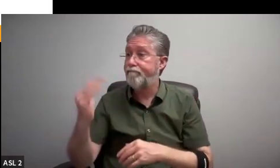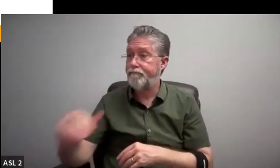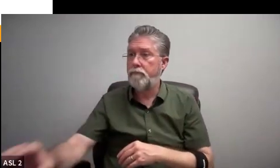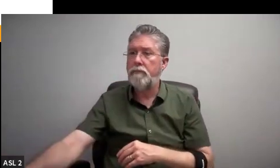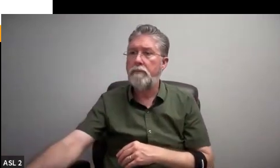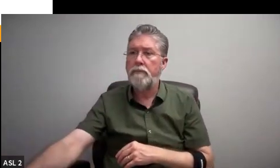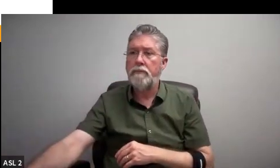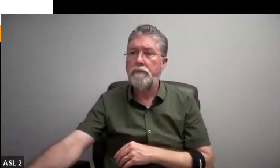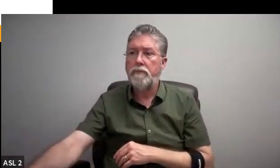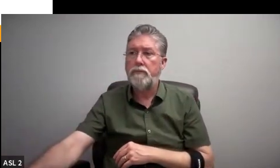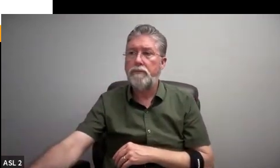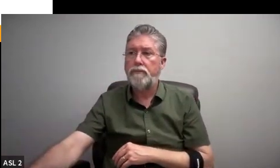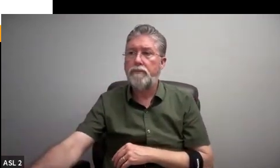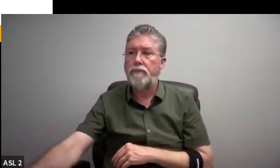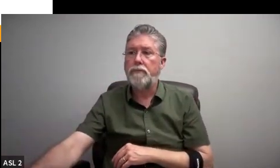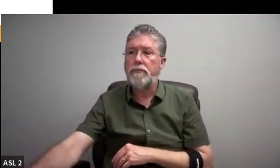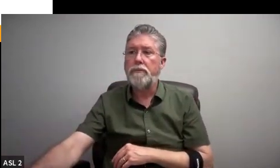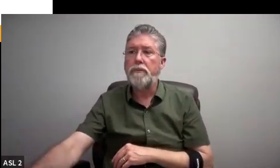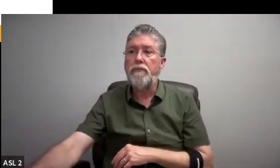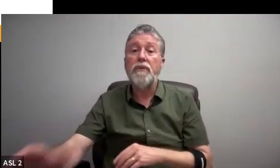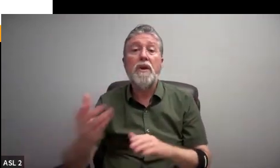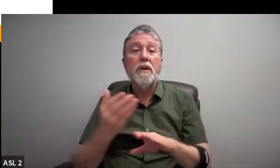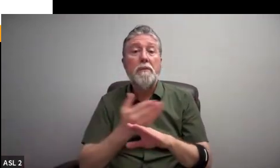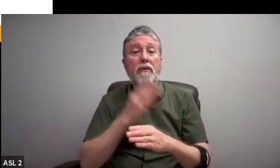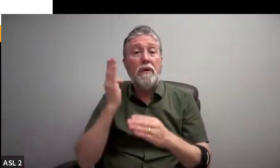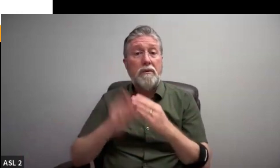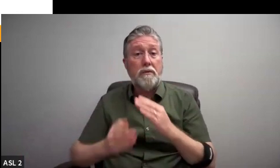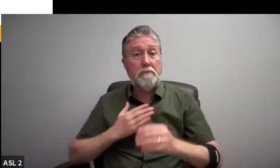Before I conclude my part of the presentation, I would like to briefly address one additional